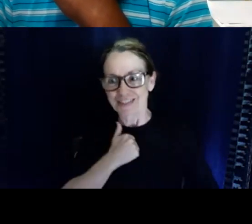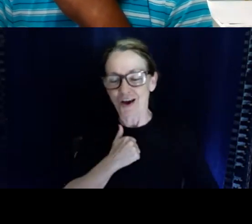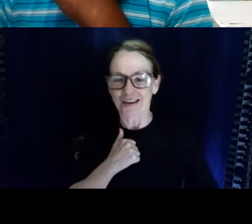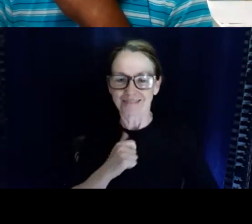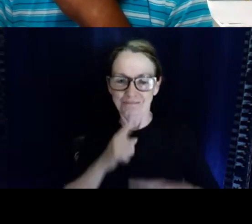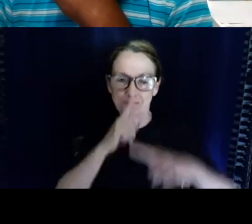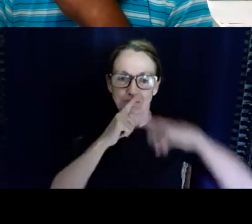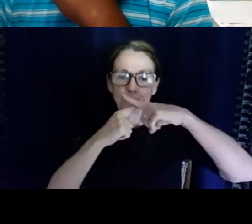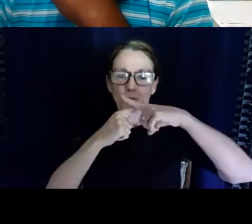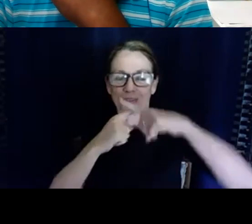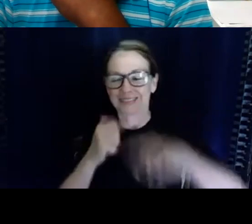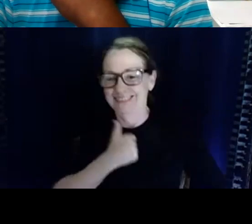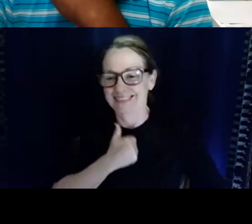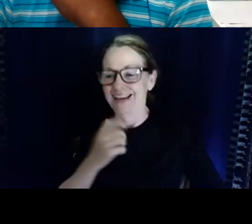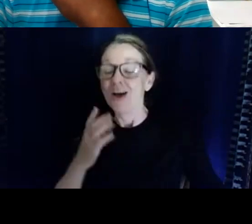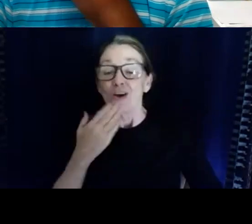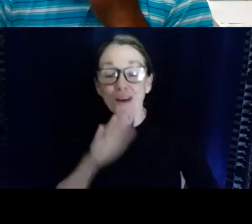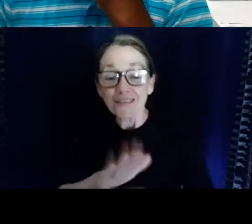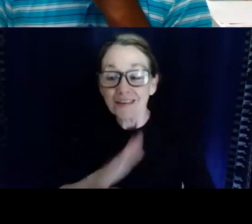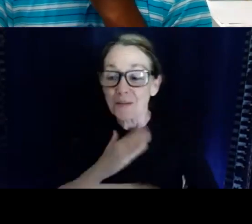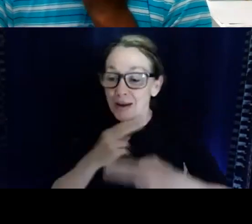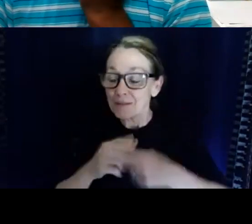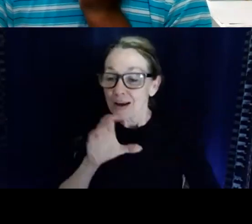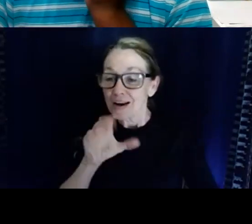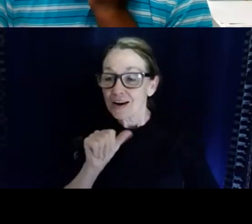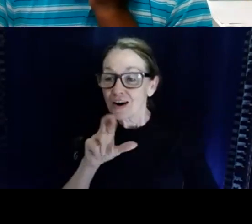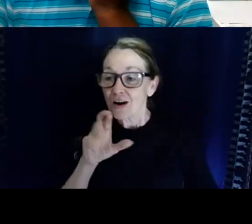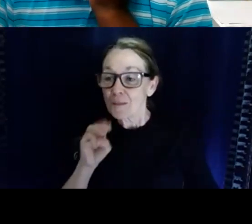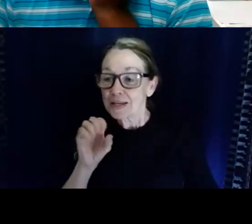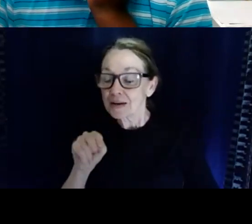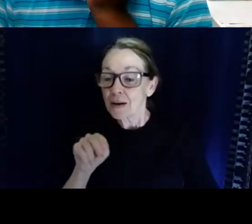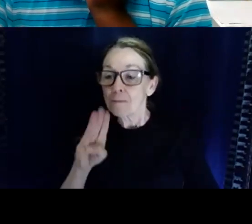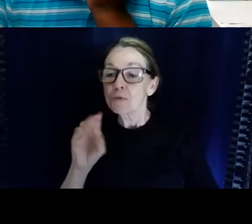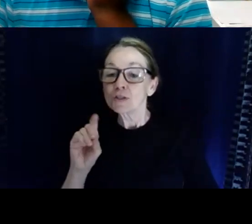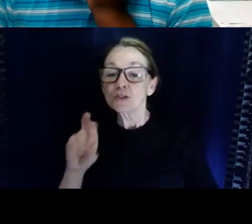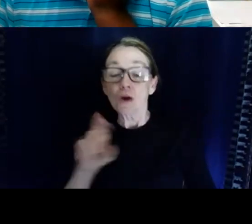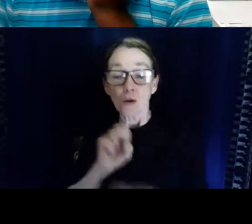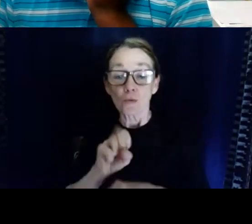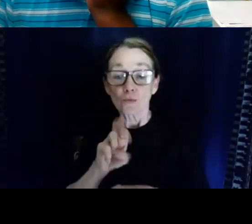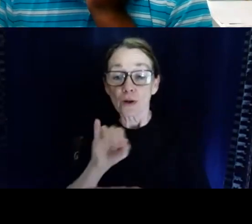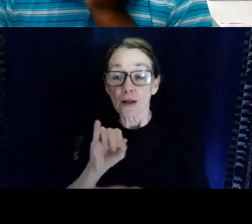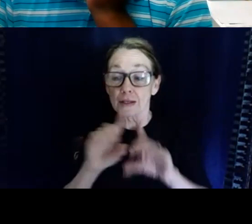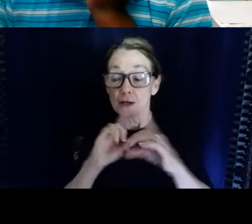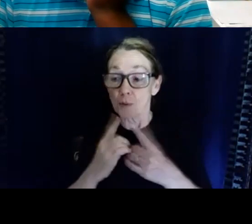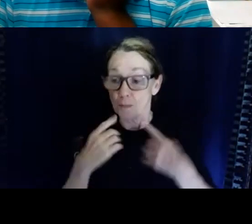THANK YOU. CARMEN? I WAS MUTED, SORRY.